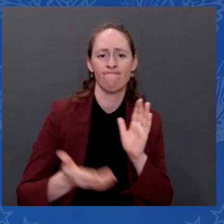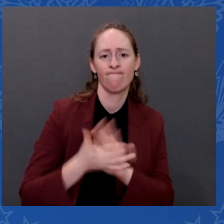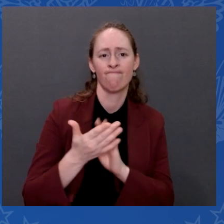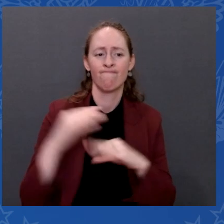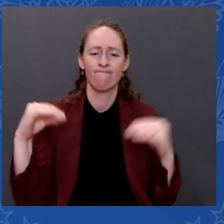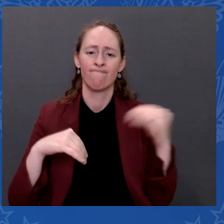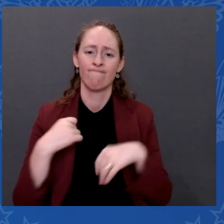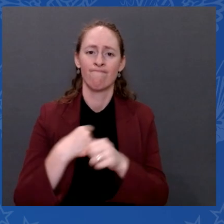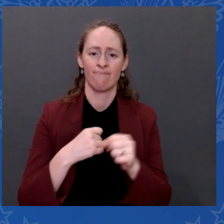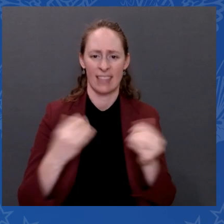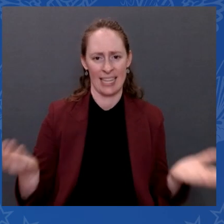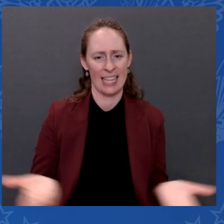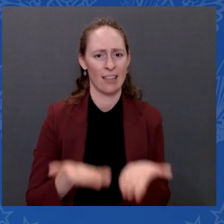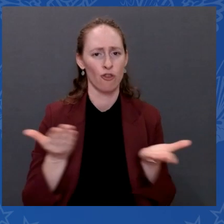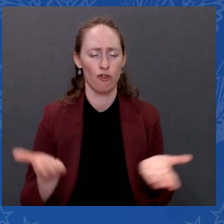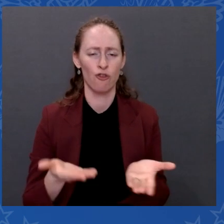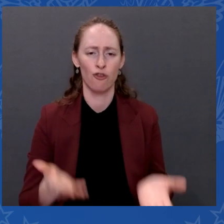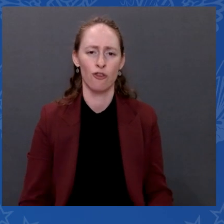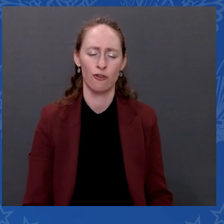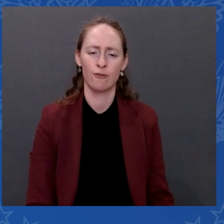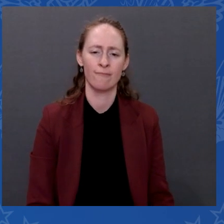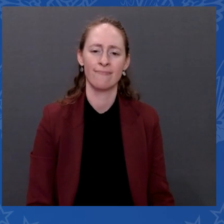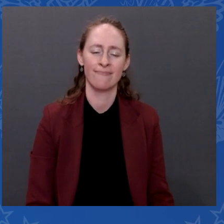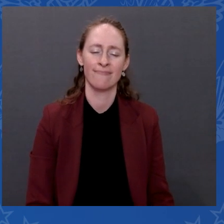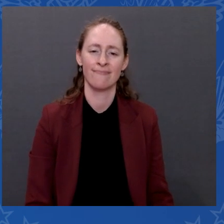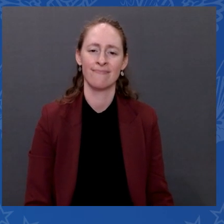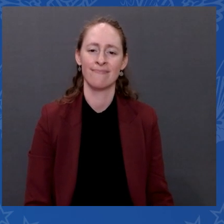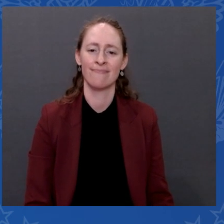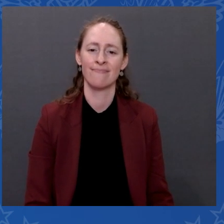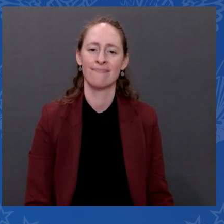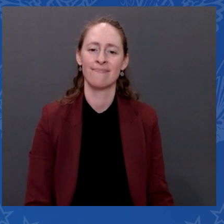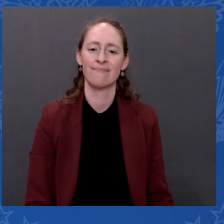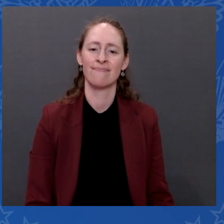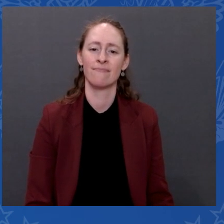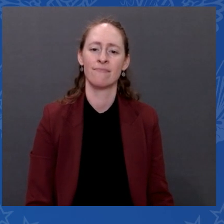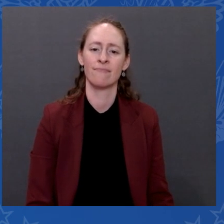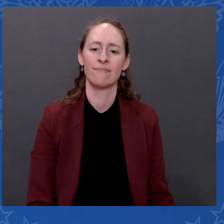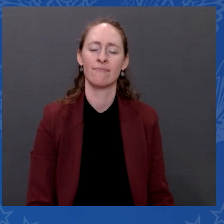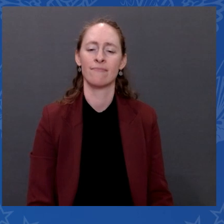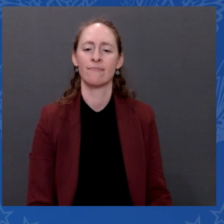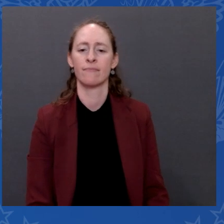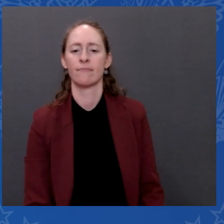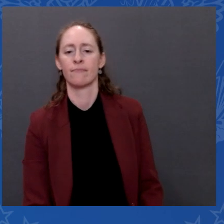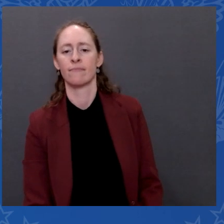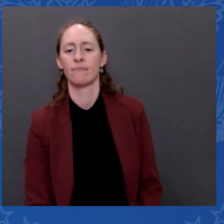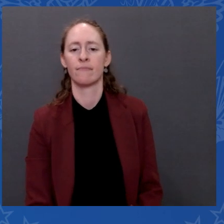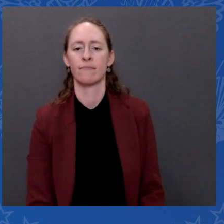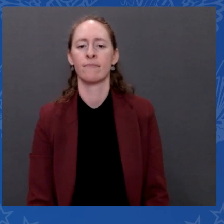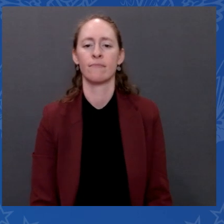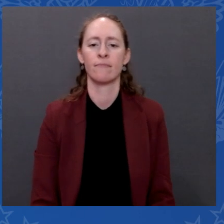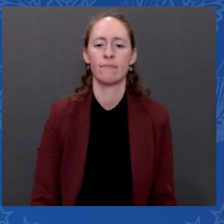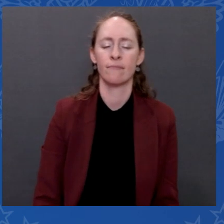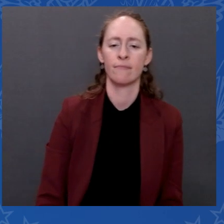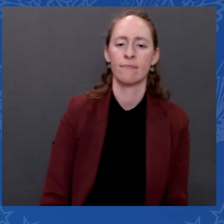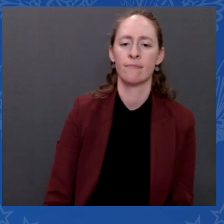Chris, you were talking about the benefits and workers in the communications and media industry,